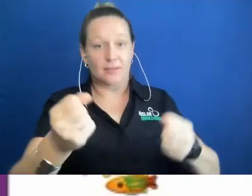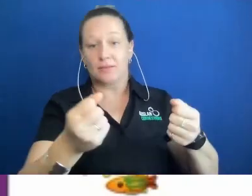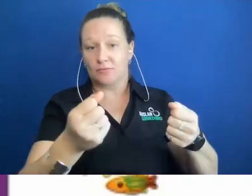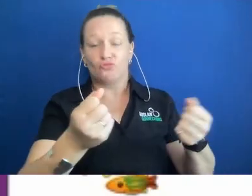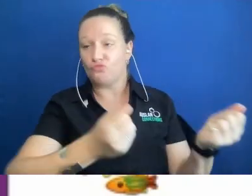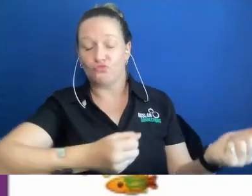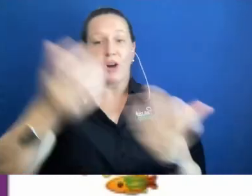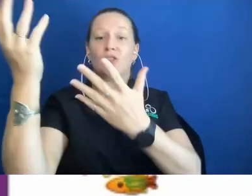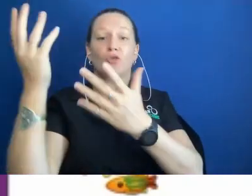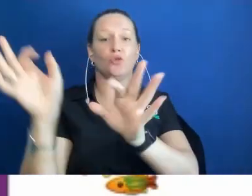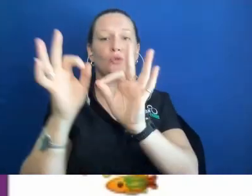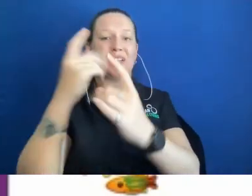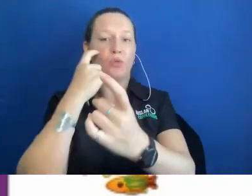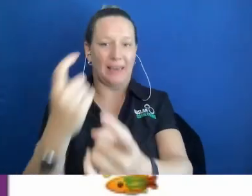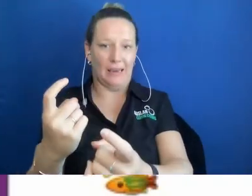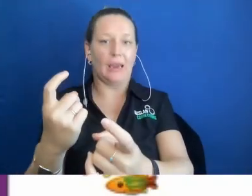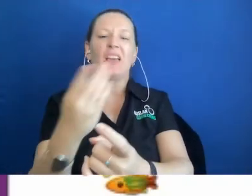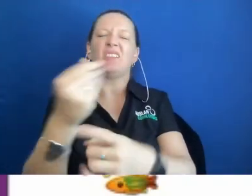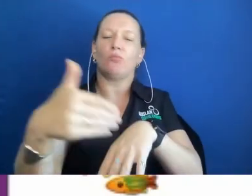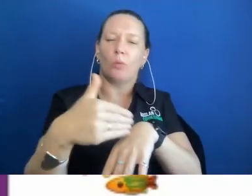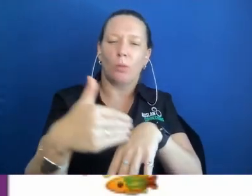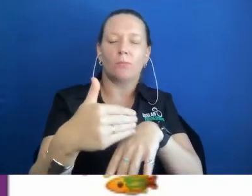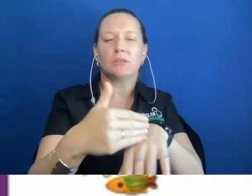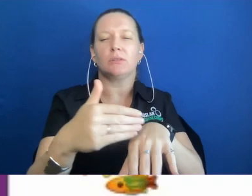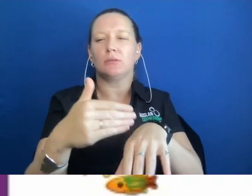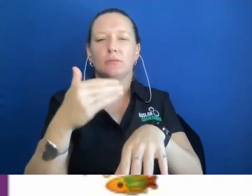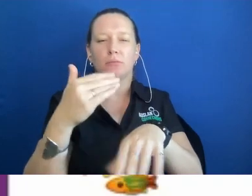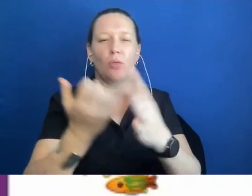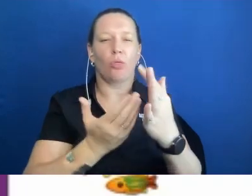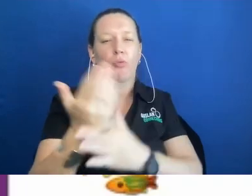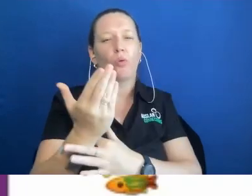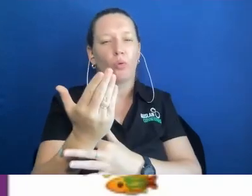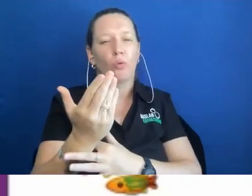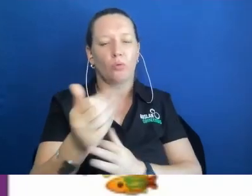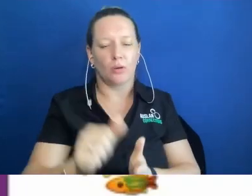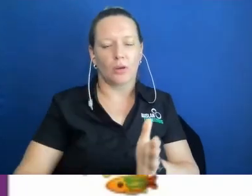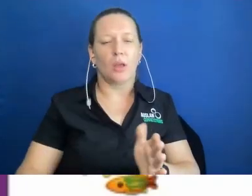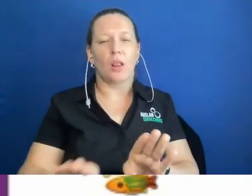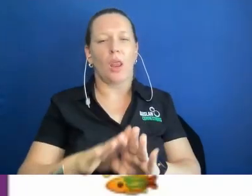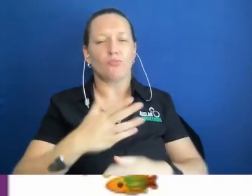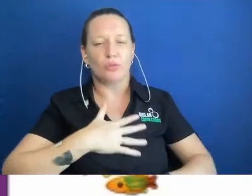problems that happened which included breathing, he was very tiny, he was 2.4 kilos when he was born,